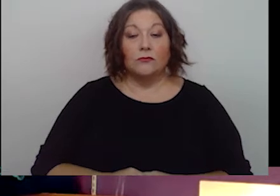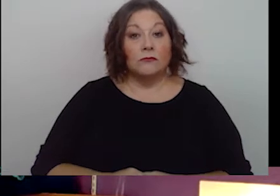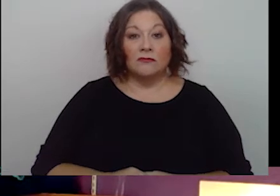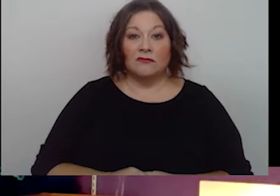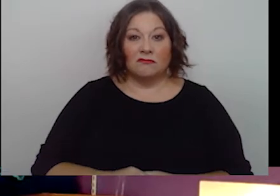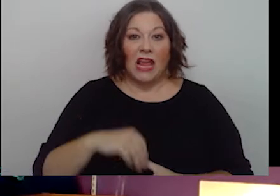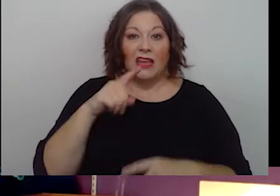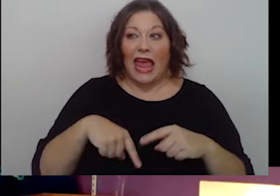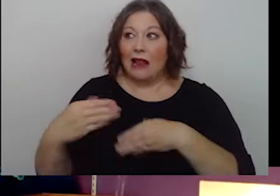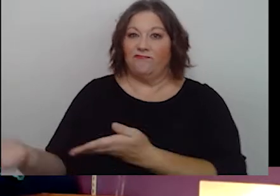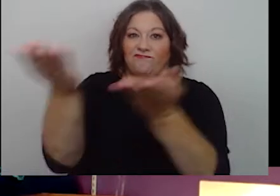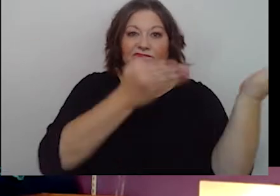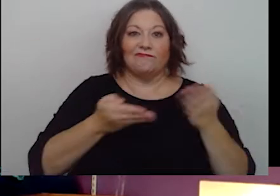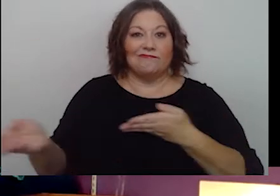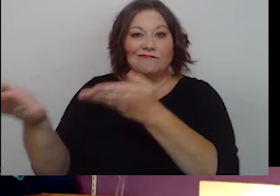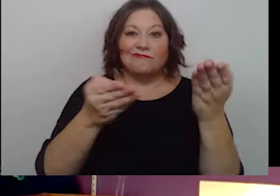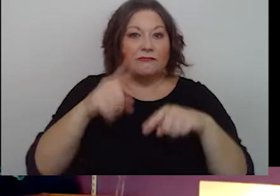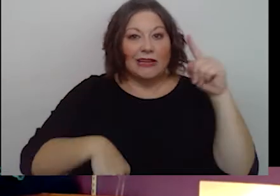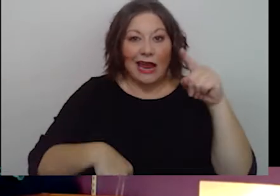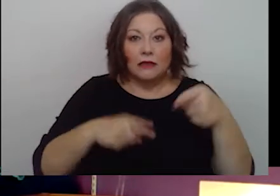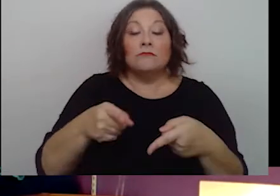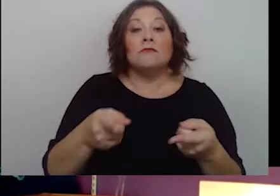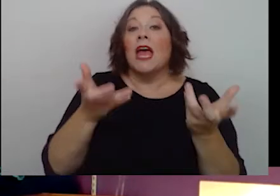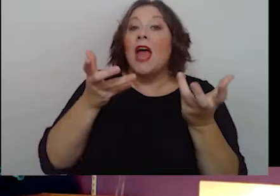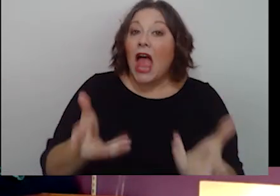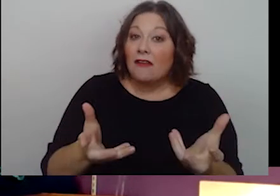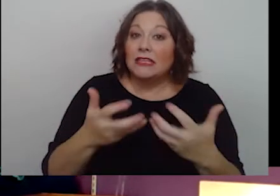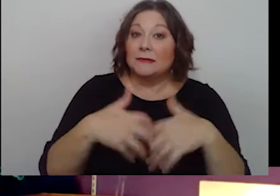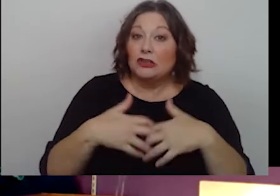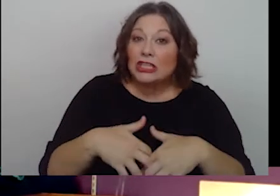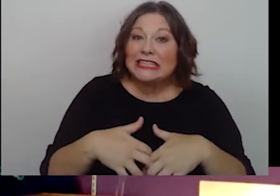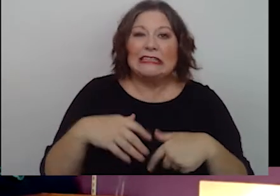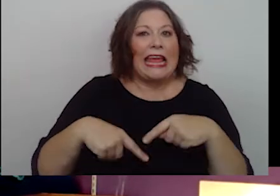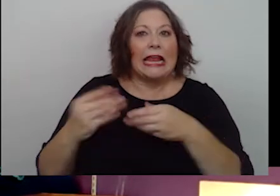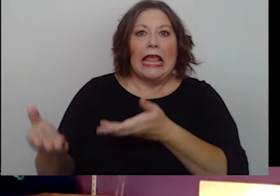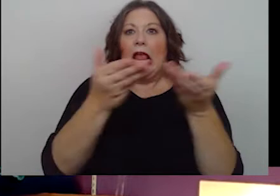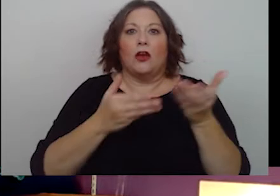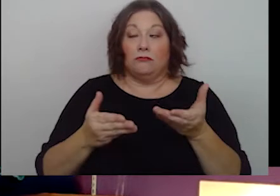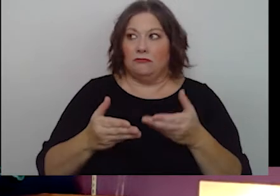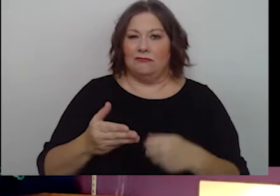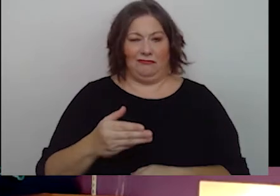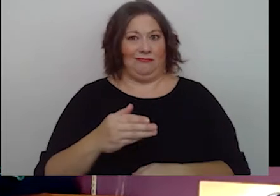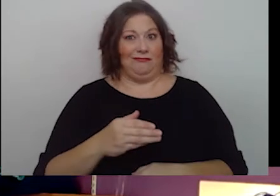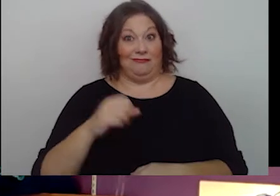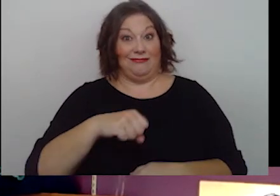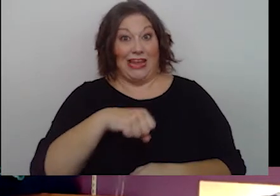But it's not very portable. This is a rather heavy machine to try to haul around Max: Yeah it looks like it